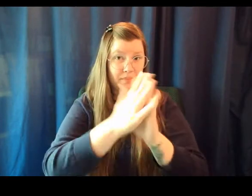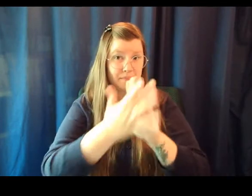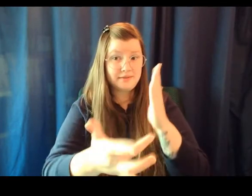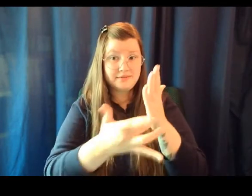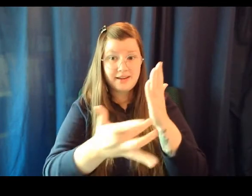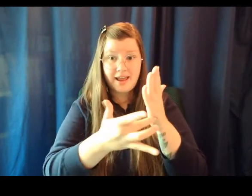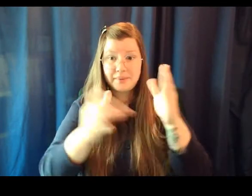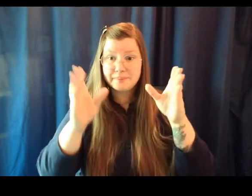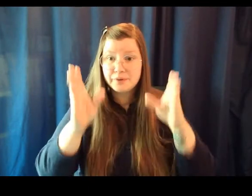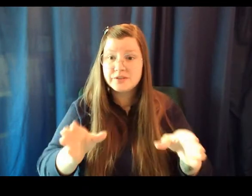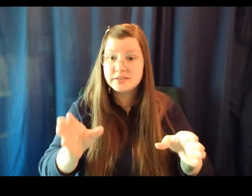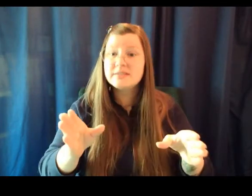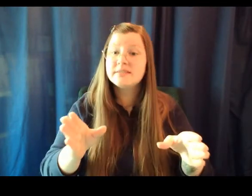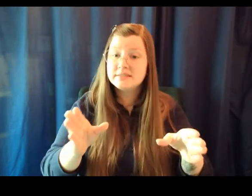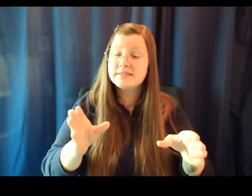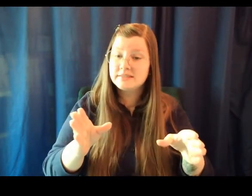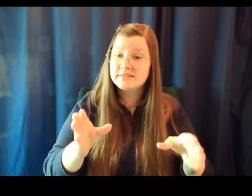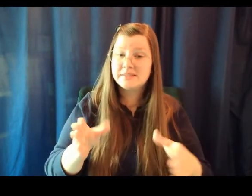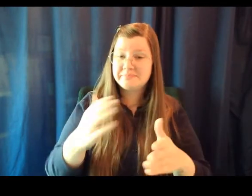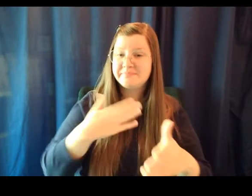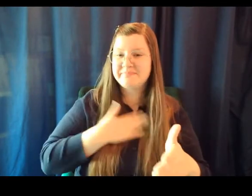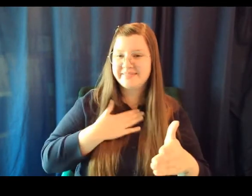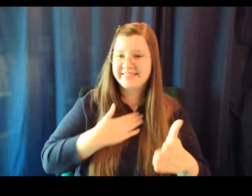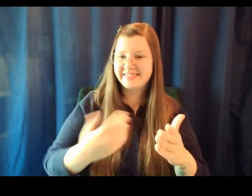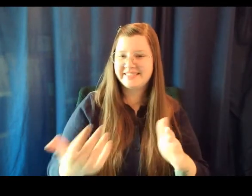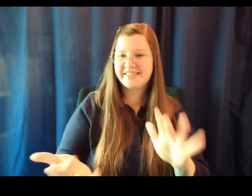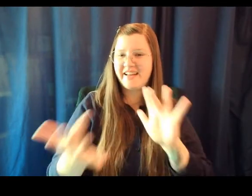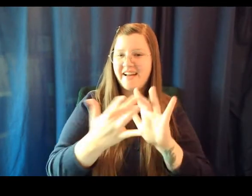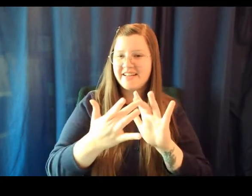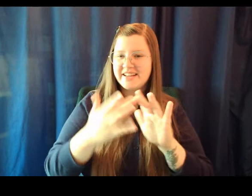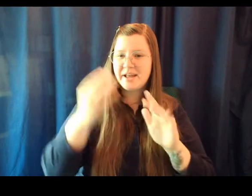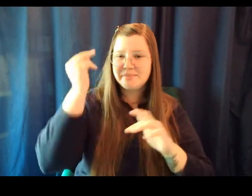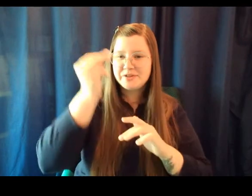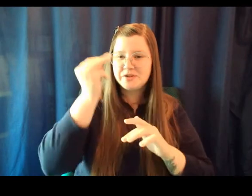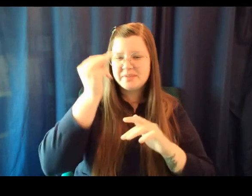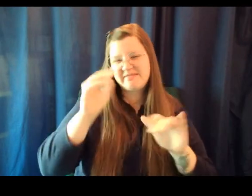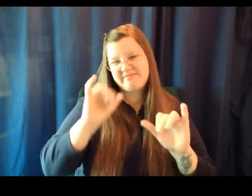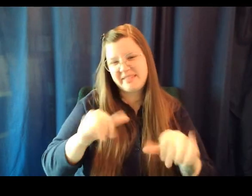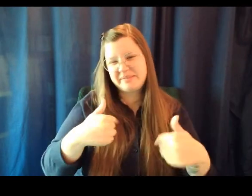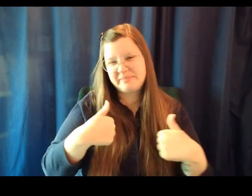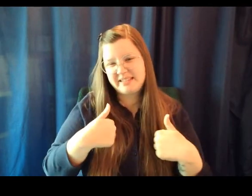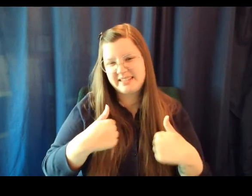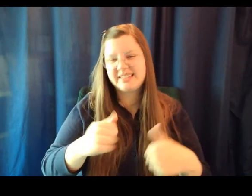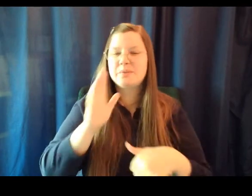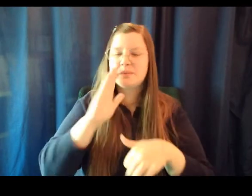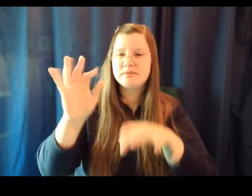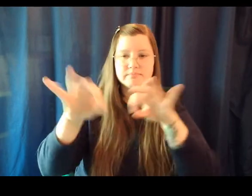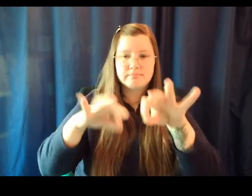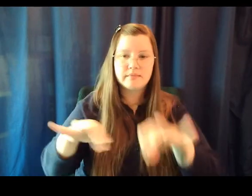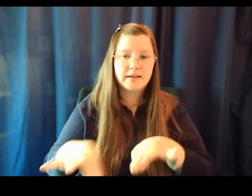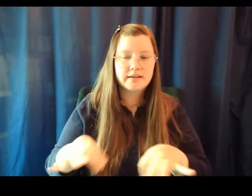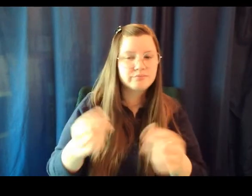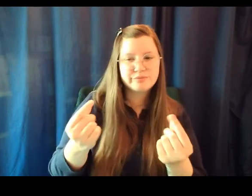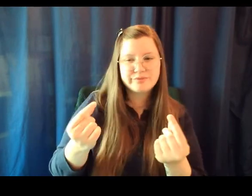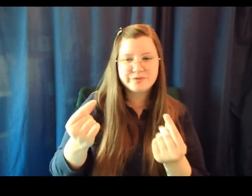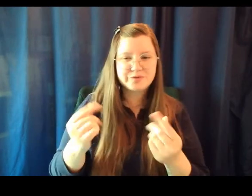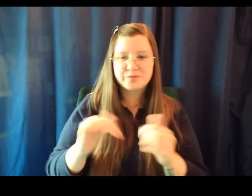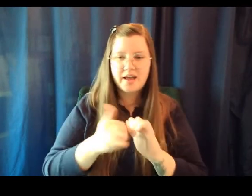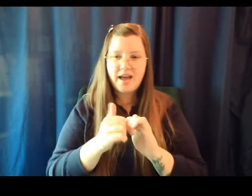please contact Mr. Mindt and he will give you all of the details. Speaking of taking a fun class, if you might be interested in being in the leadership class, the class that works on all of the special projects here at EW including assemblies,